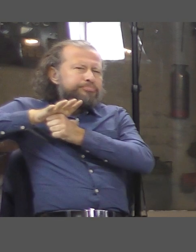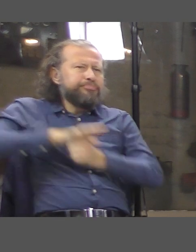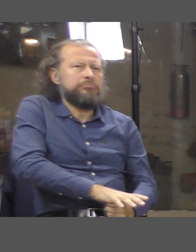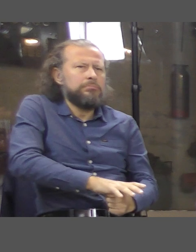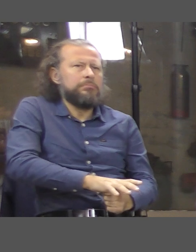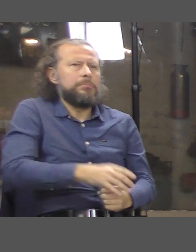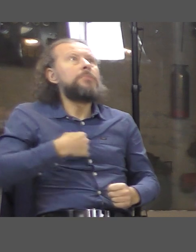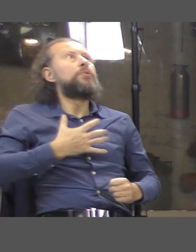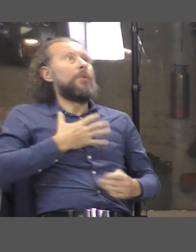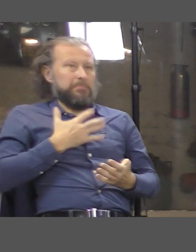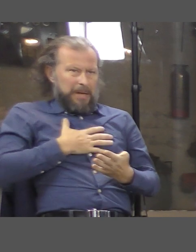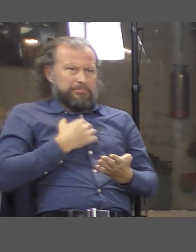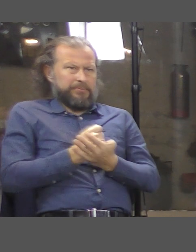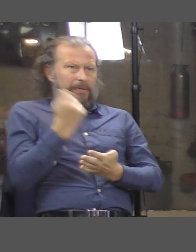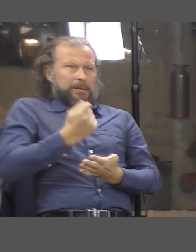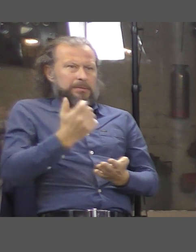It was such strong discrimination.